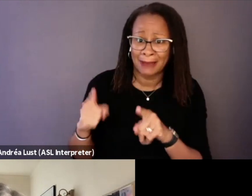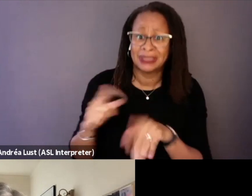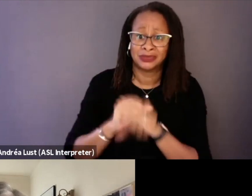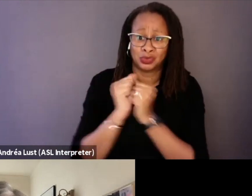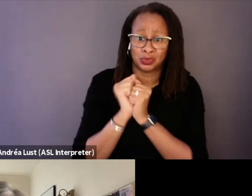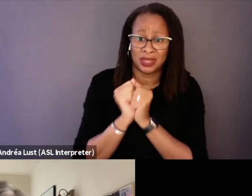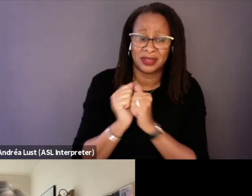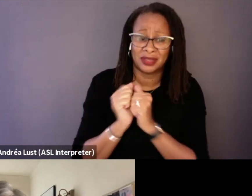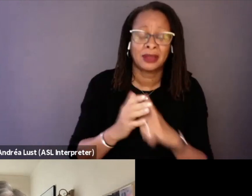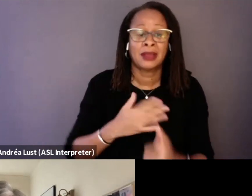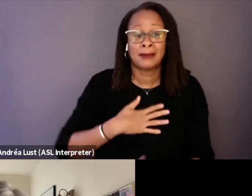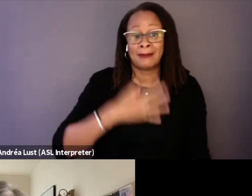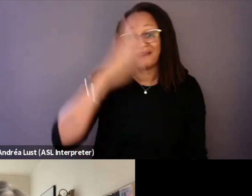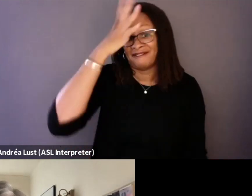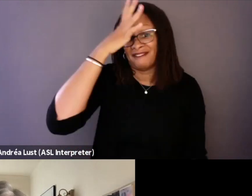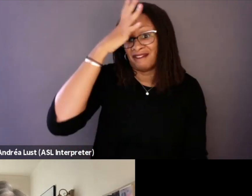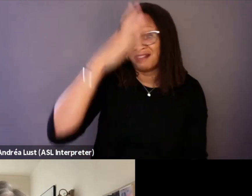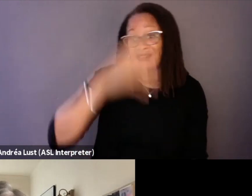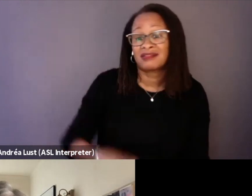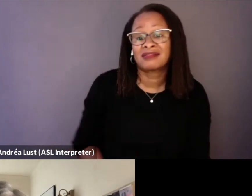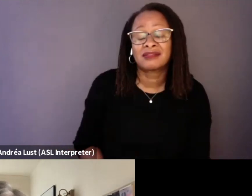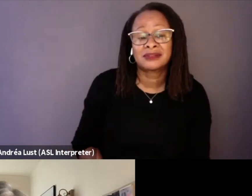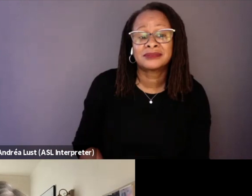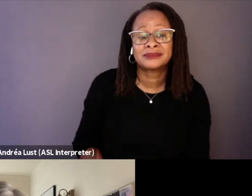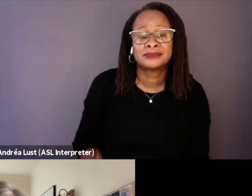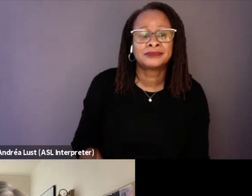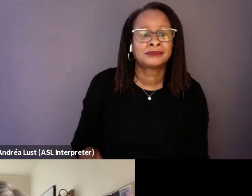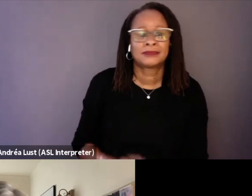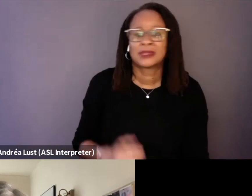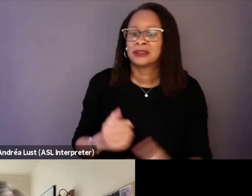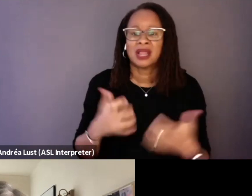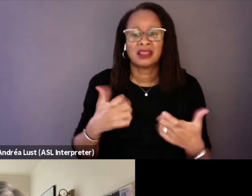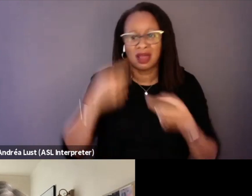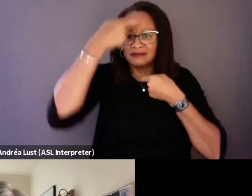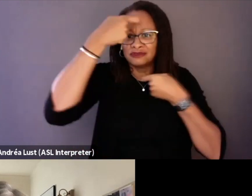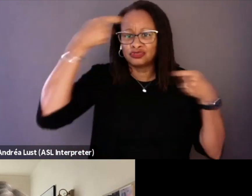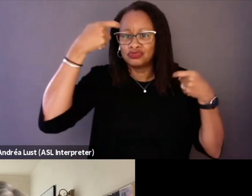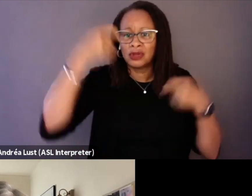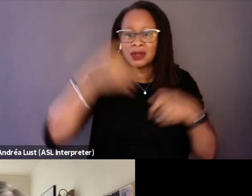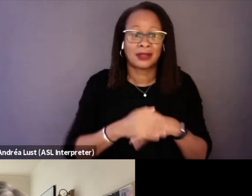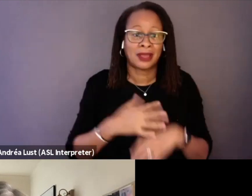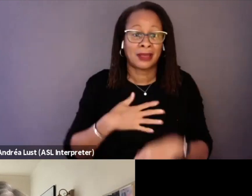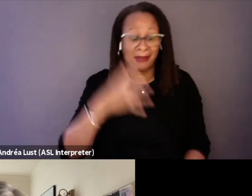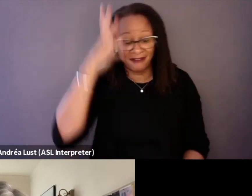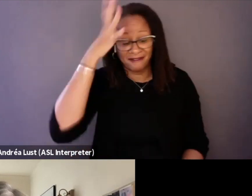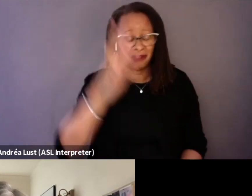My father, I mean... it comes with a lot of trauma and my father never really wanted to talk about it.